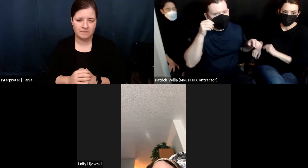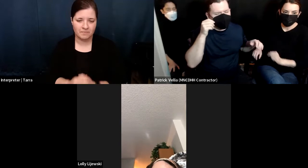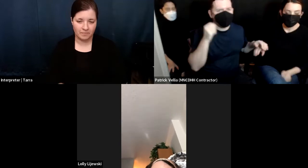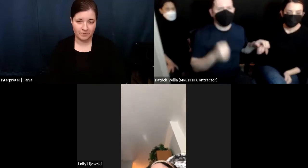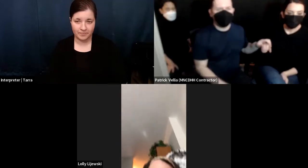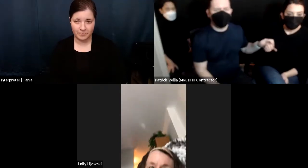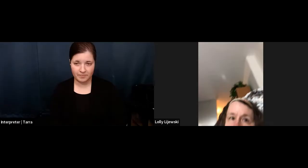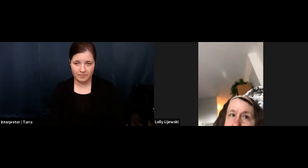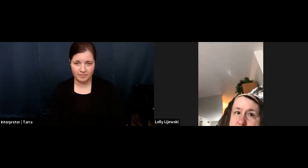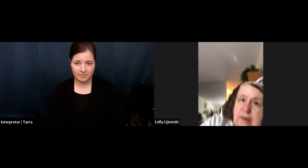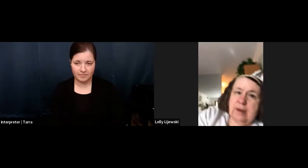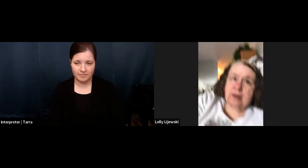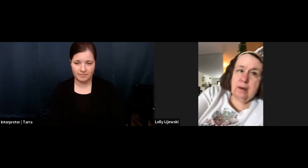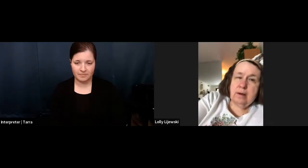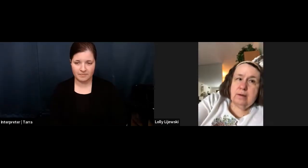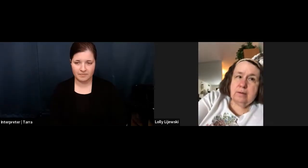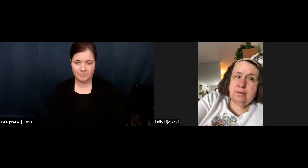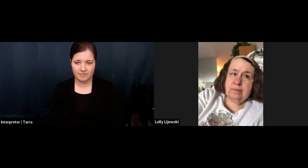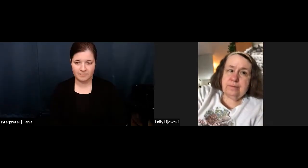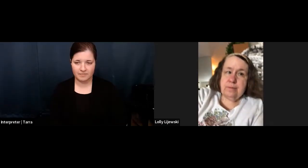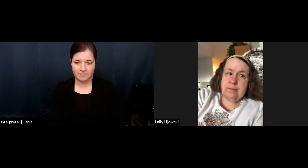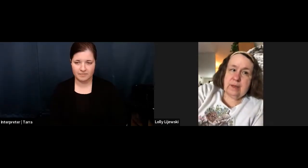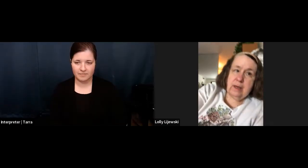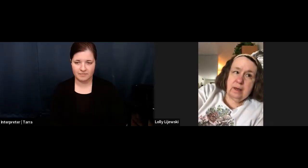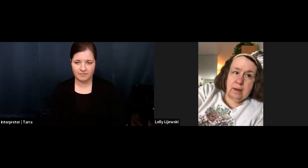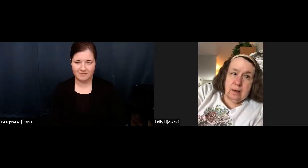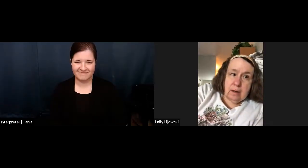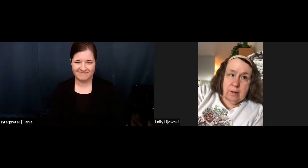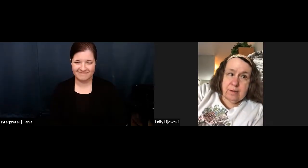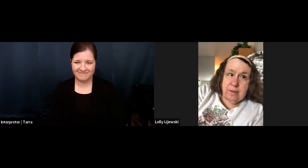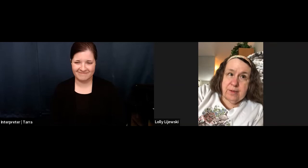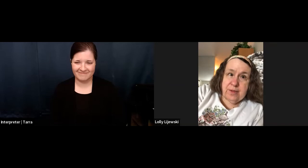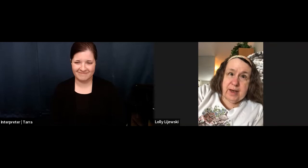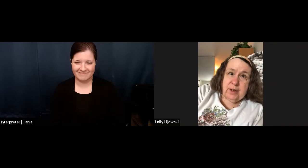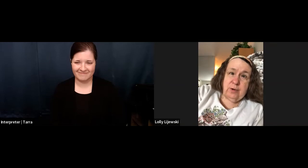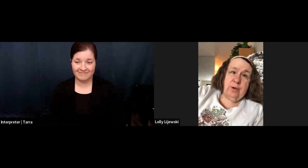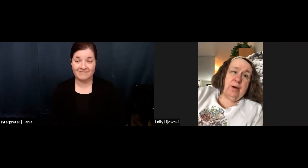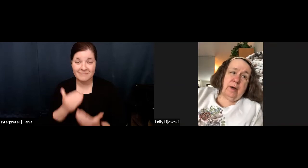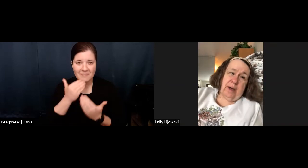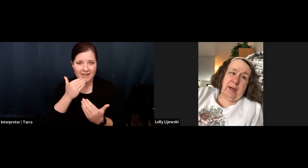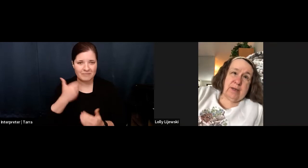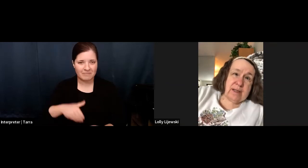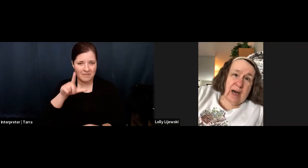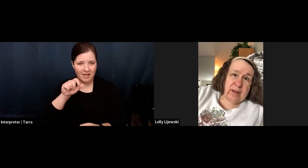Lolly's hard of hearing, blind, so if you can spotlight an interpreter when you spotlight Lolly, please. Thank you.